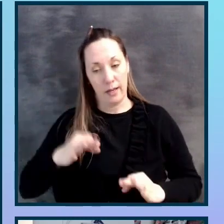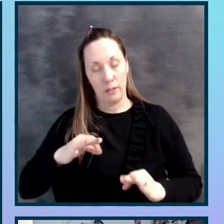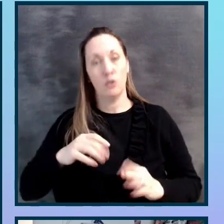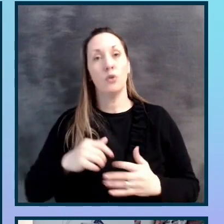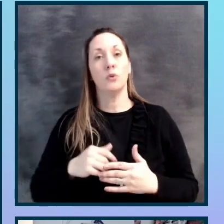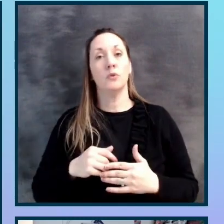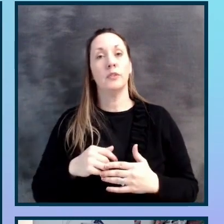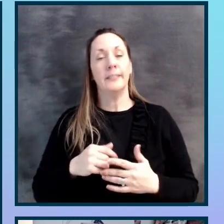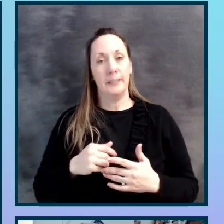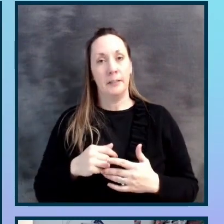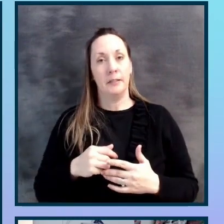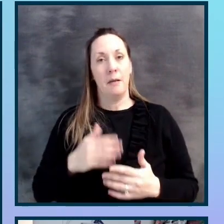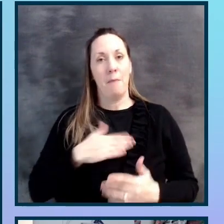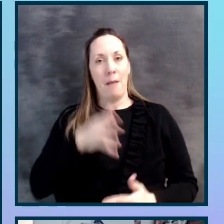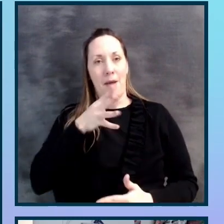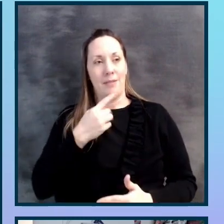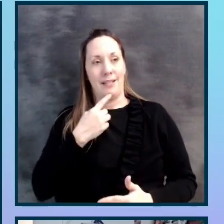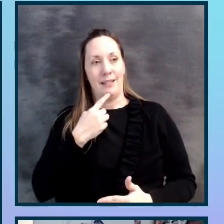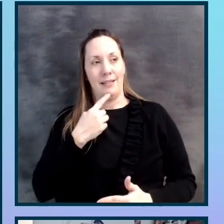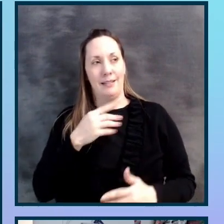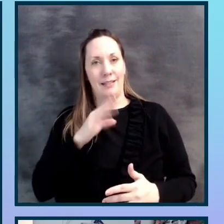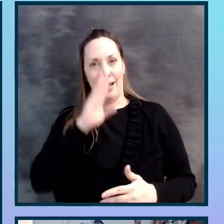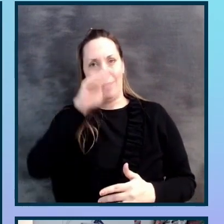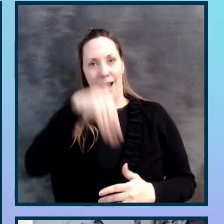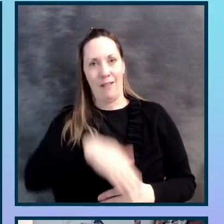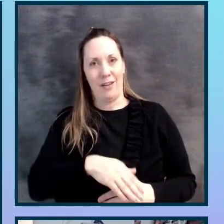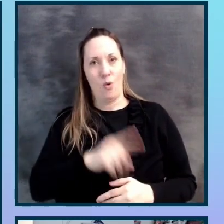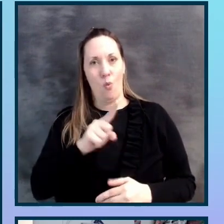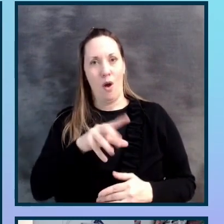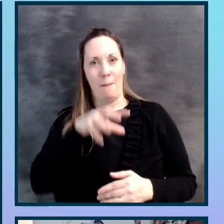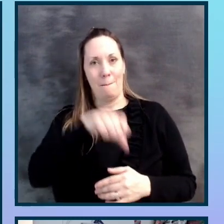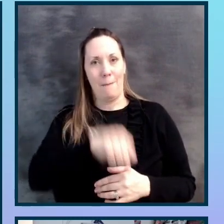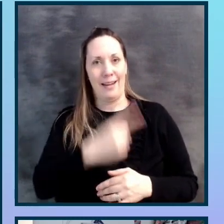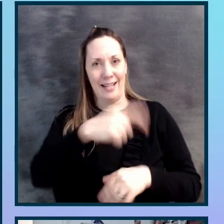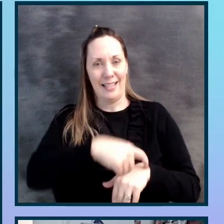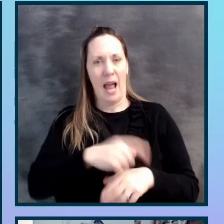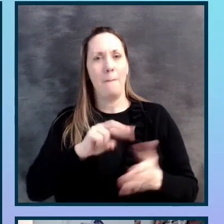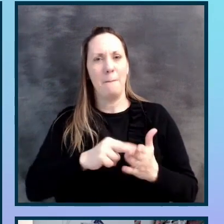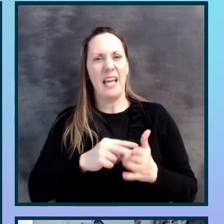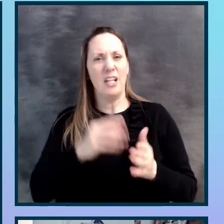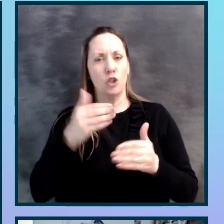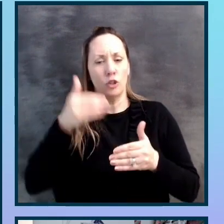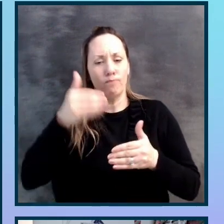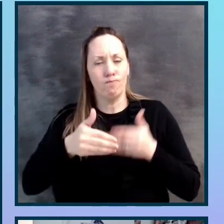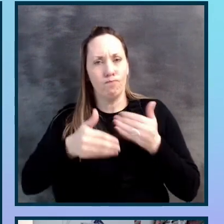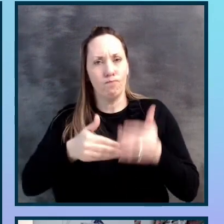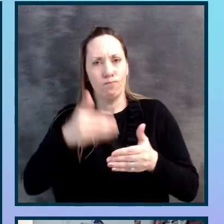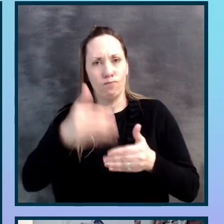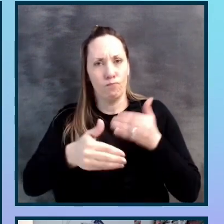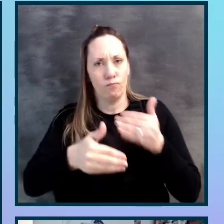take the, as my mom would say, take the elephant one bite at a time. We work to address the critical and high-level issues first,